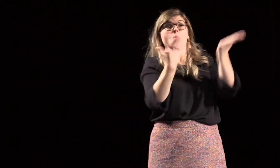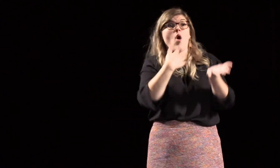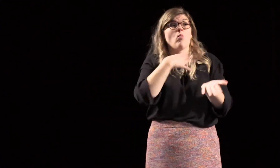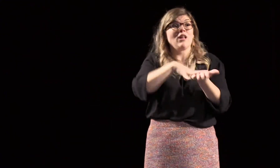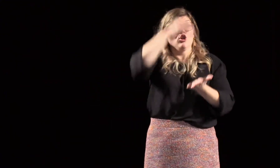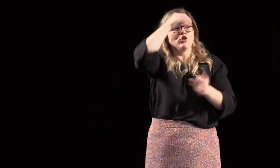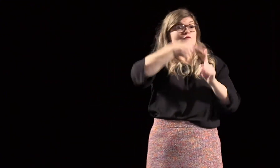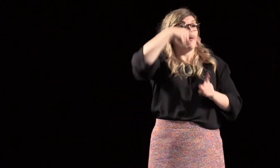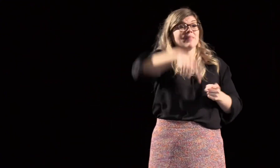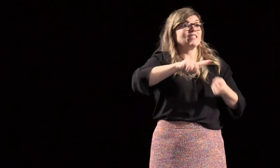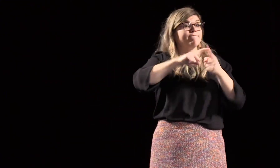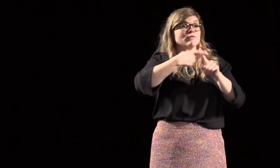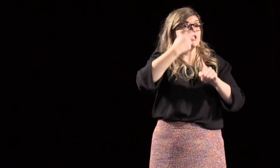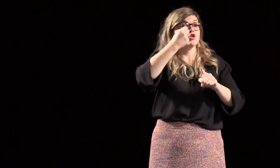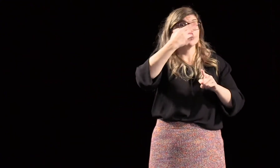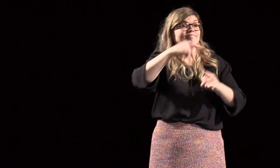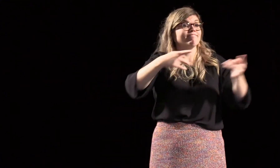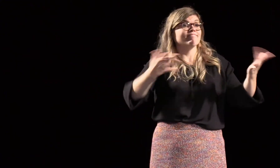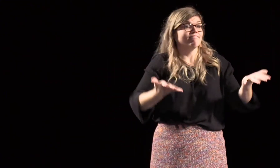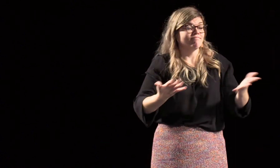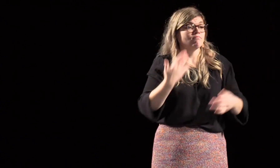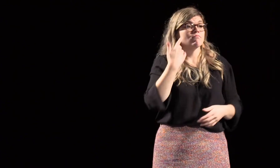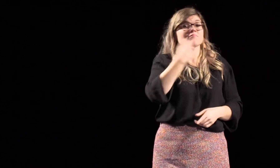But what can we learn from this friendship?